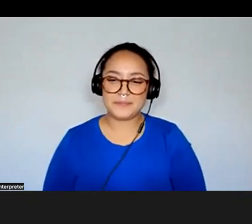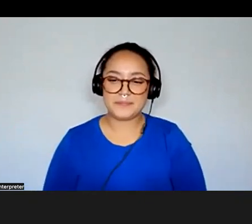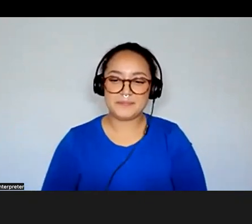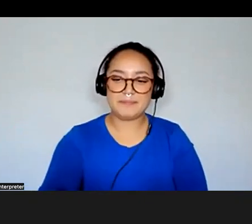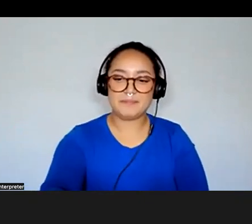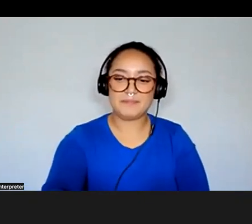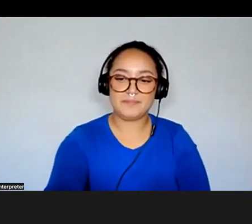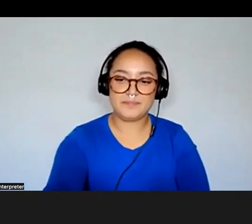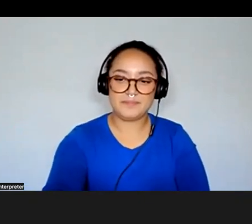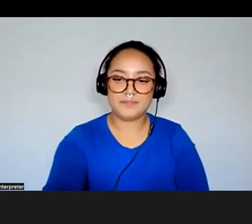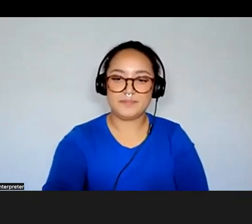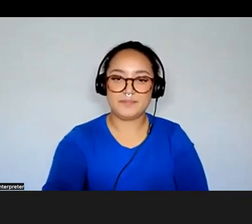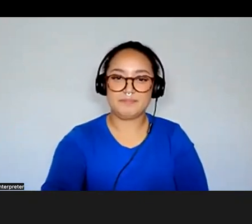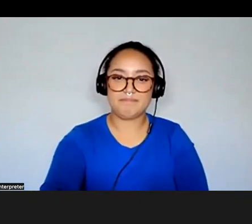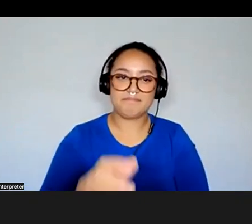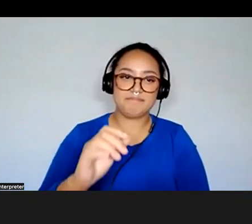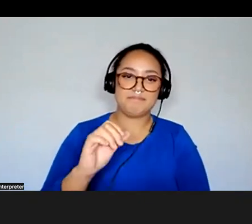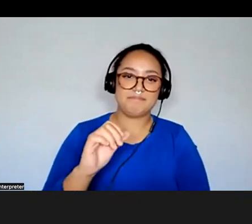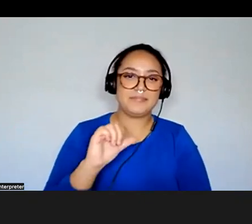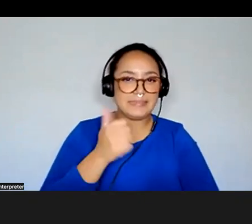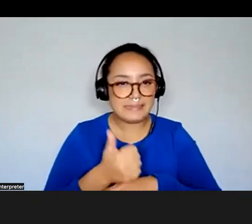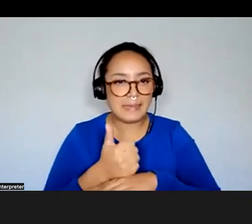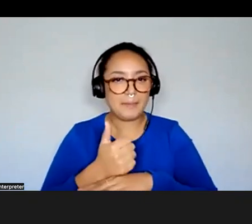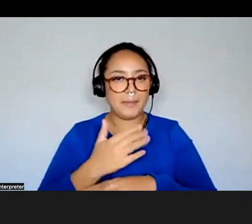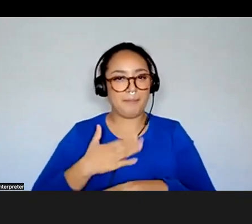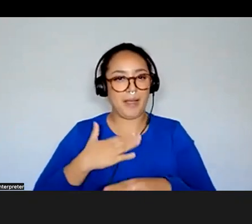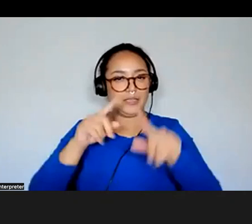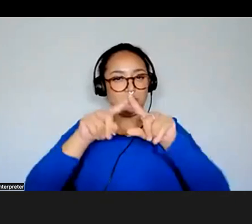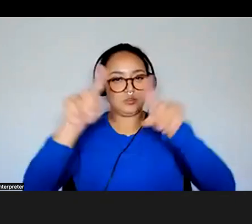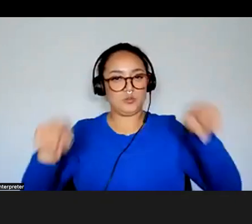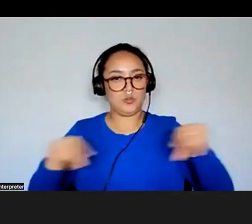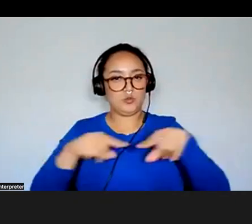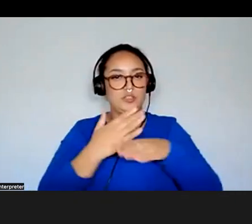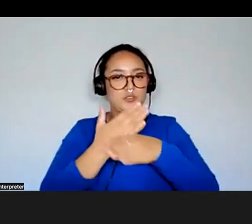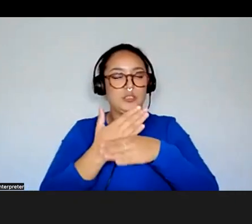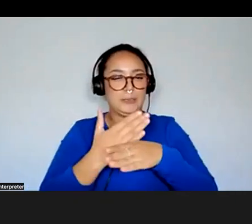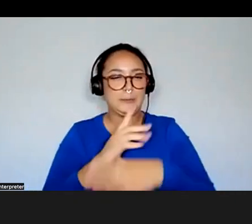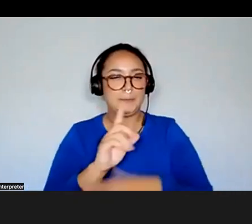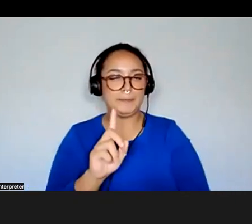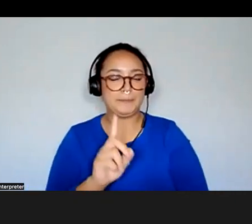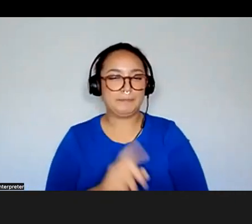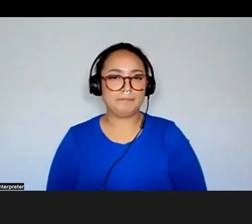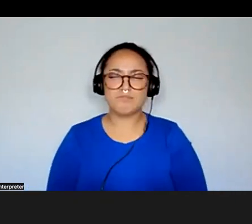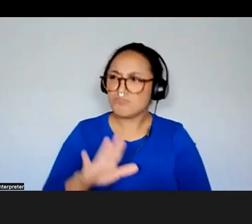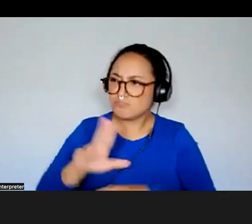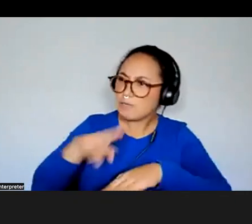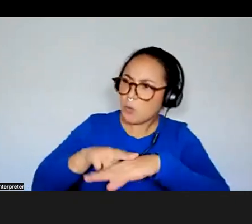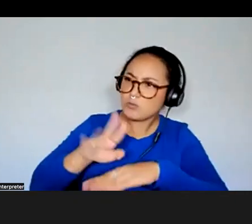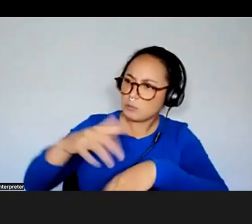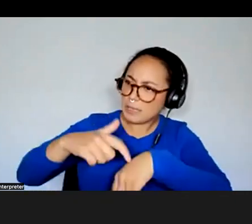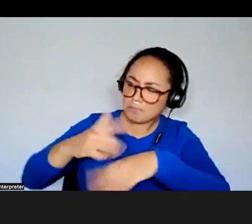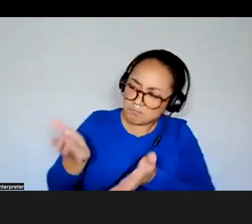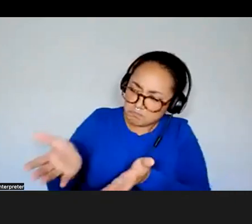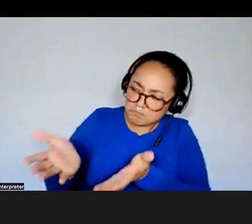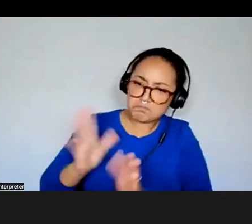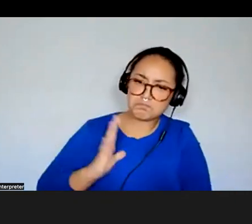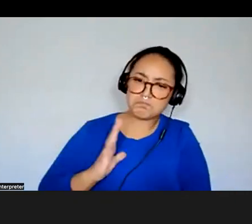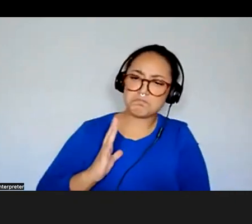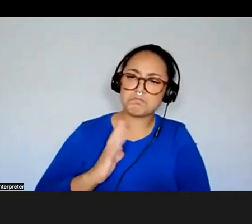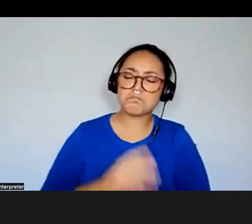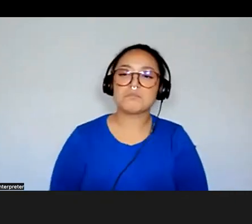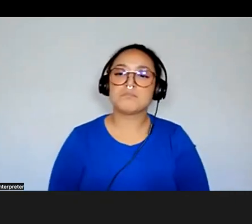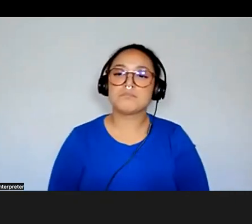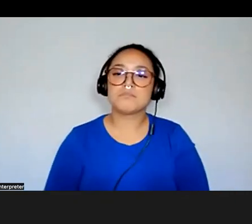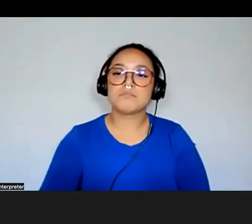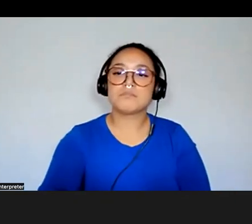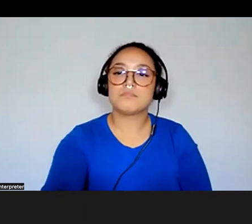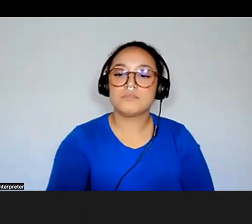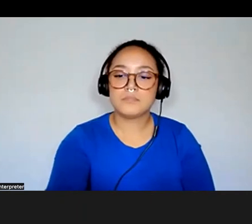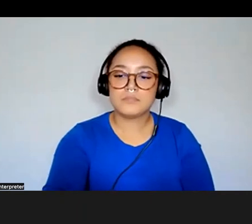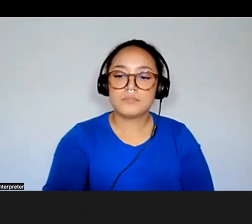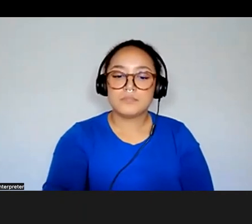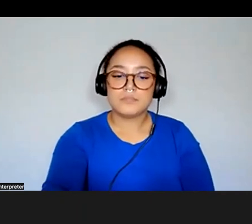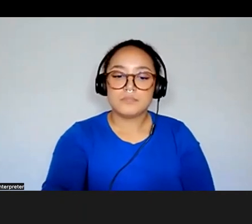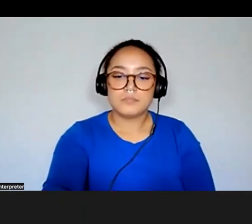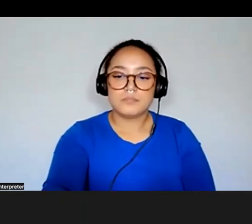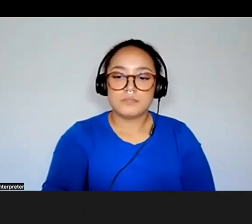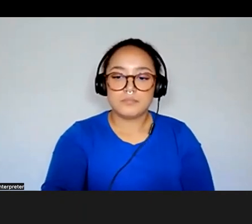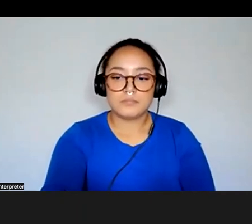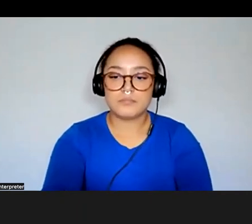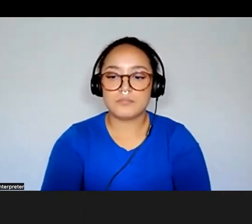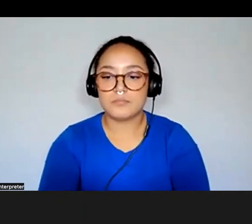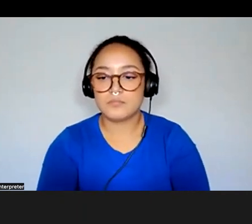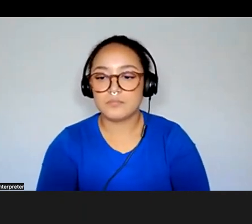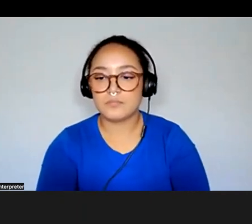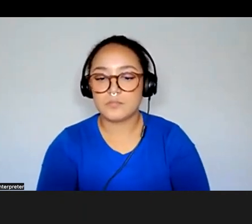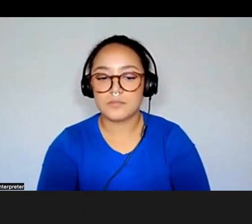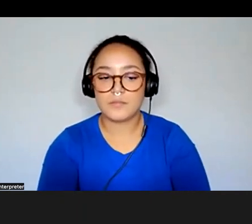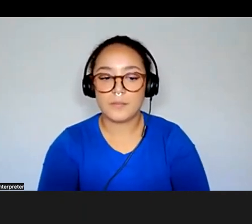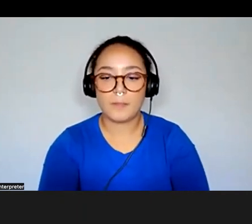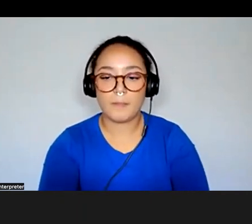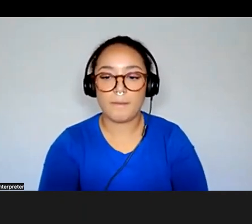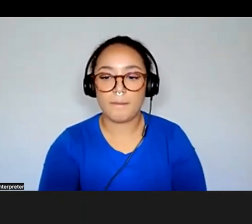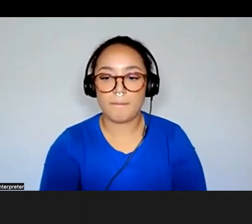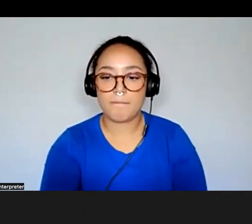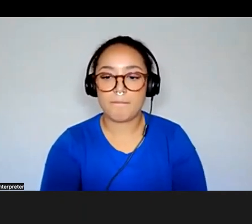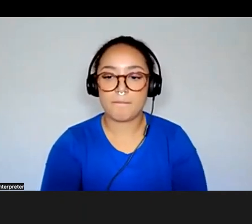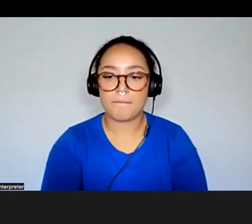share why force tickets.